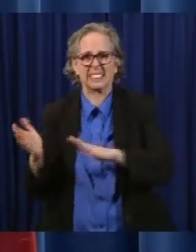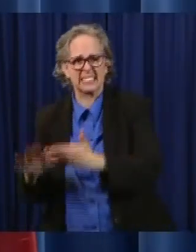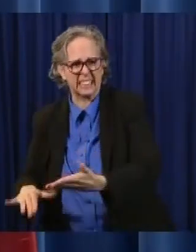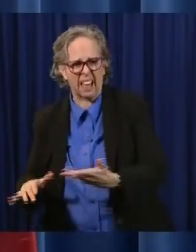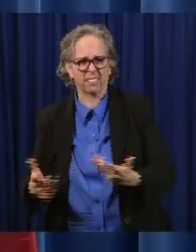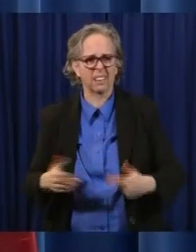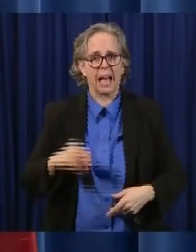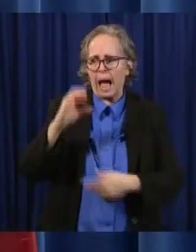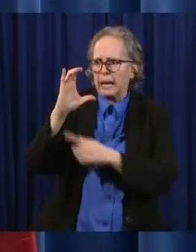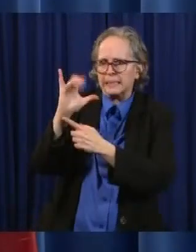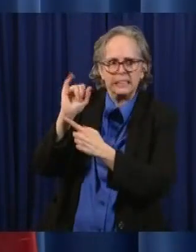HOSPITALIZATIONS AND DEATHS.